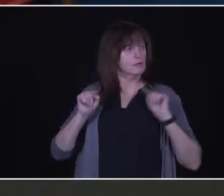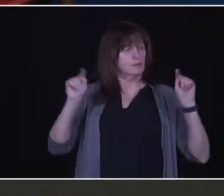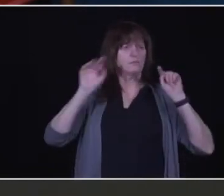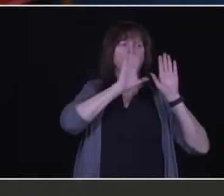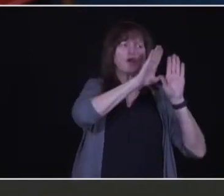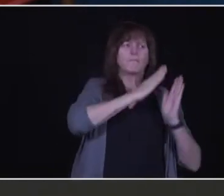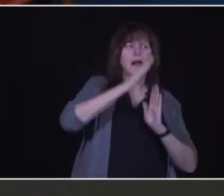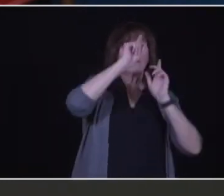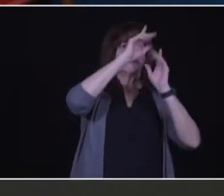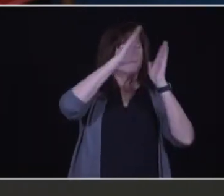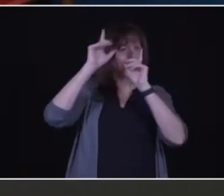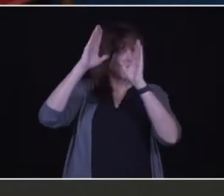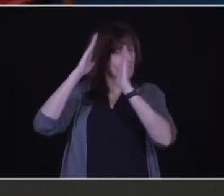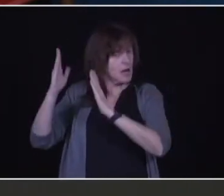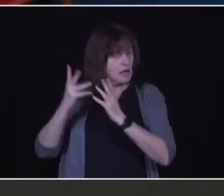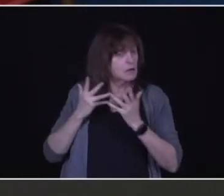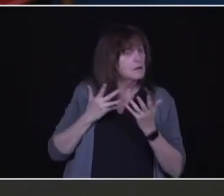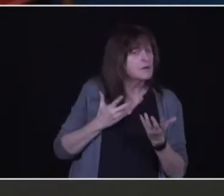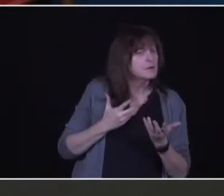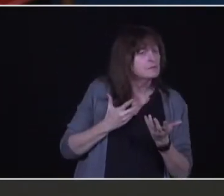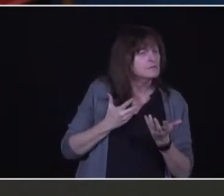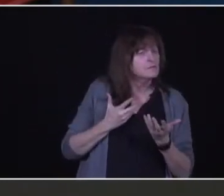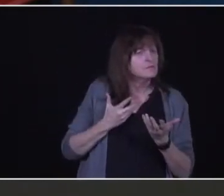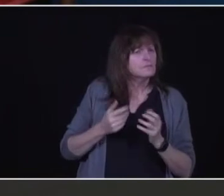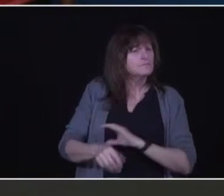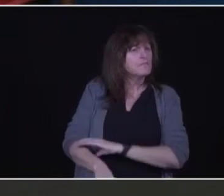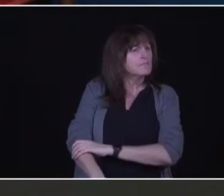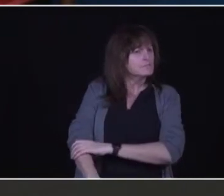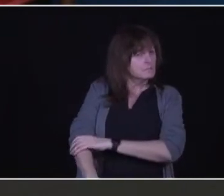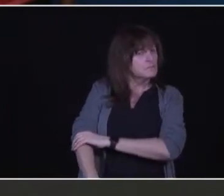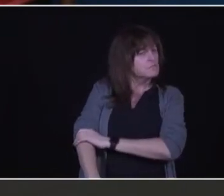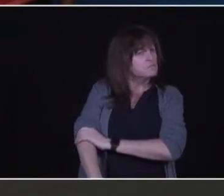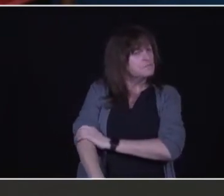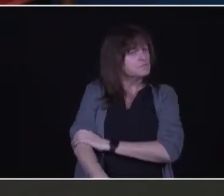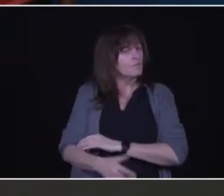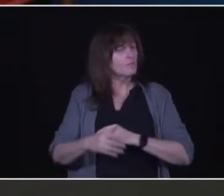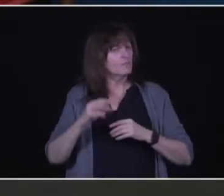province is going to do to ensure that all the regions are moving at